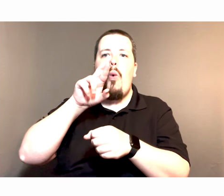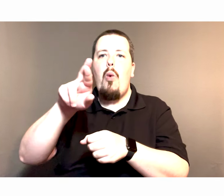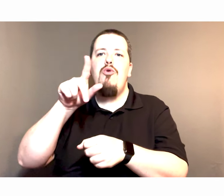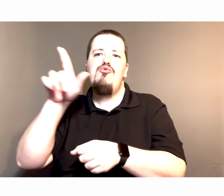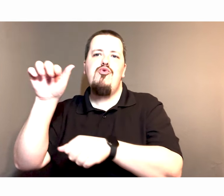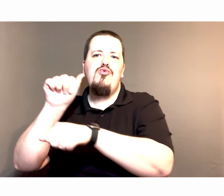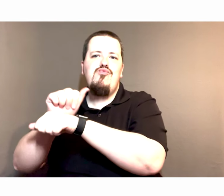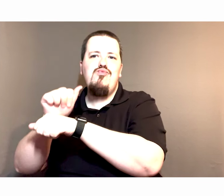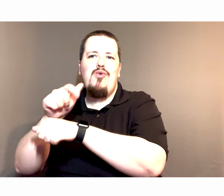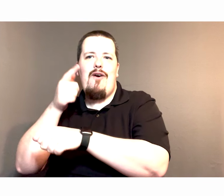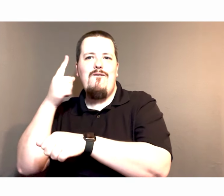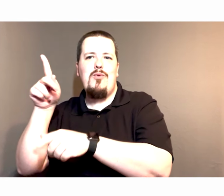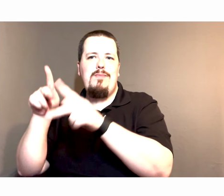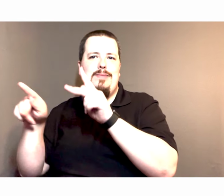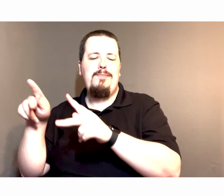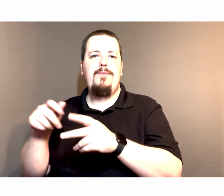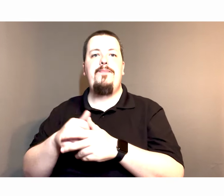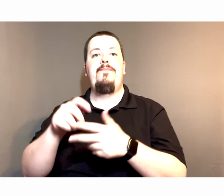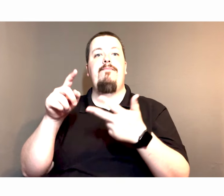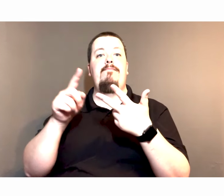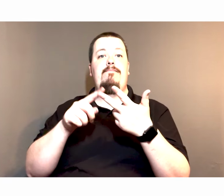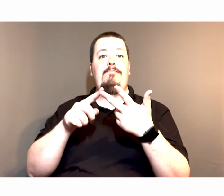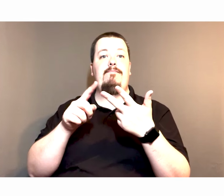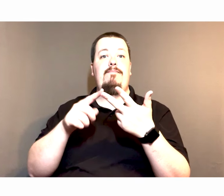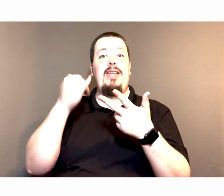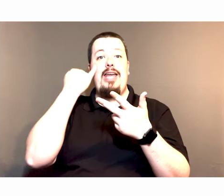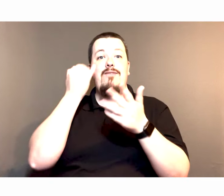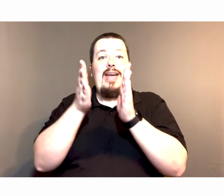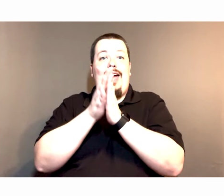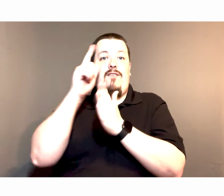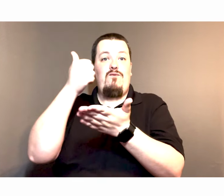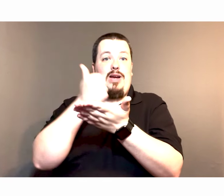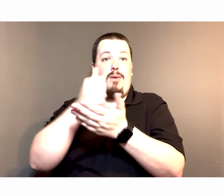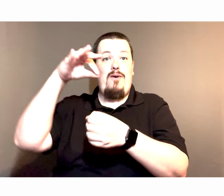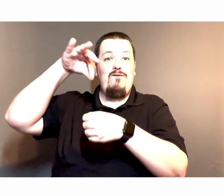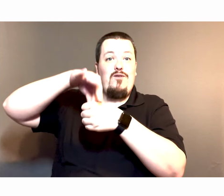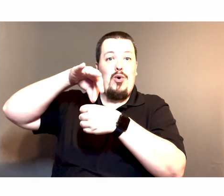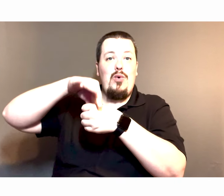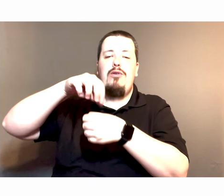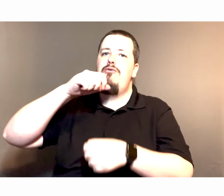Third, if you ask for help voting, which again is absolutely your right, you do not have